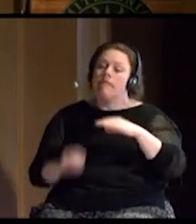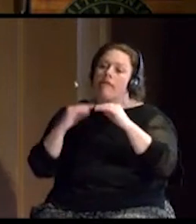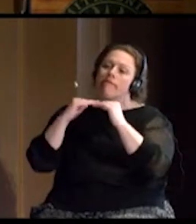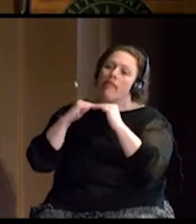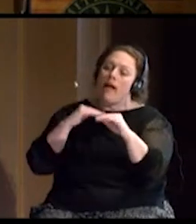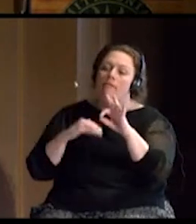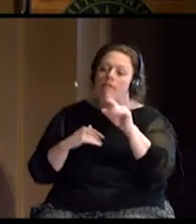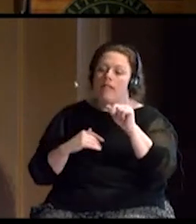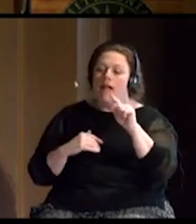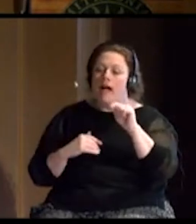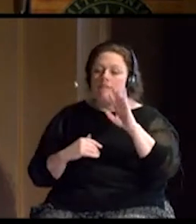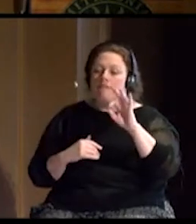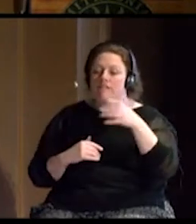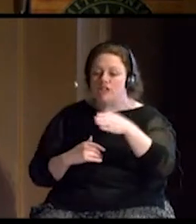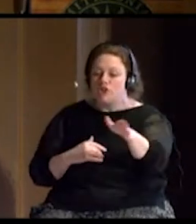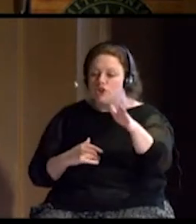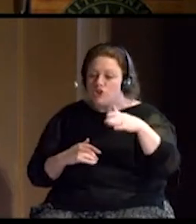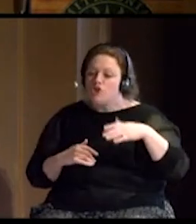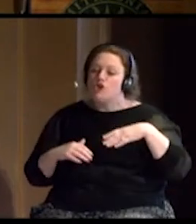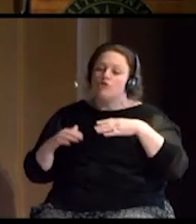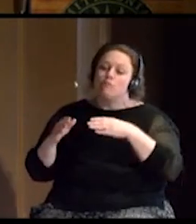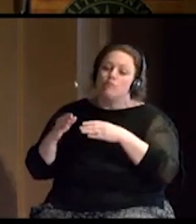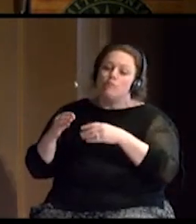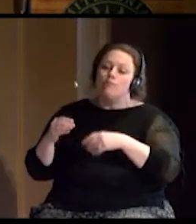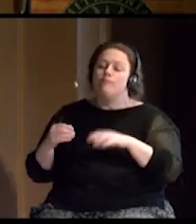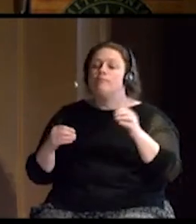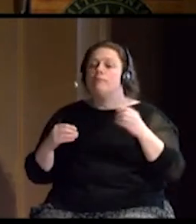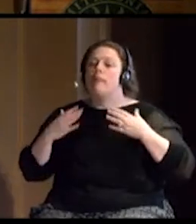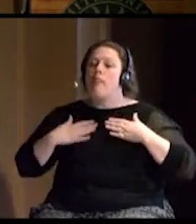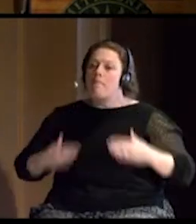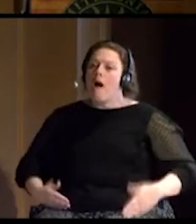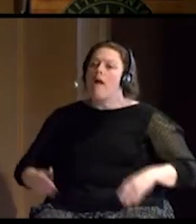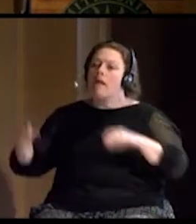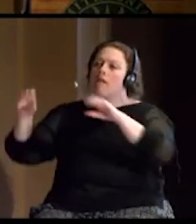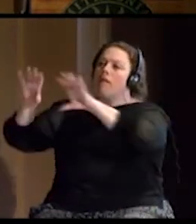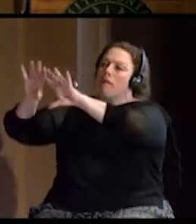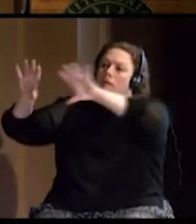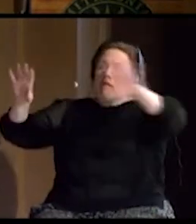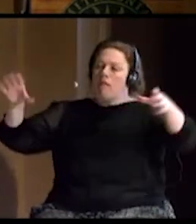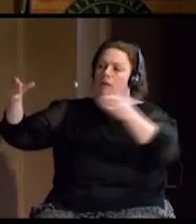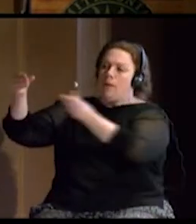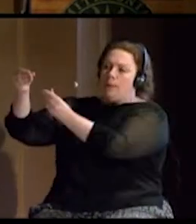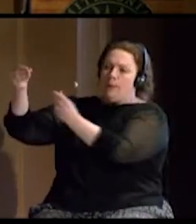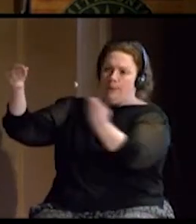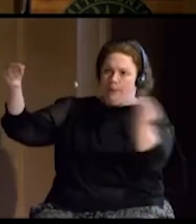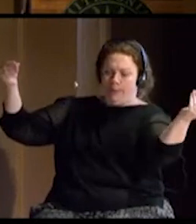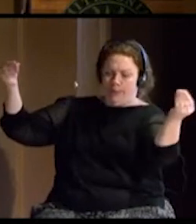dolphin fishes, jacks, barracuda and archer fishes. But what is really relevant here